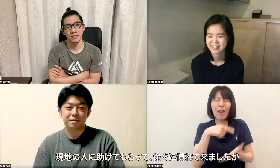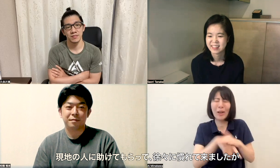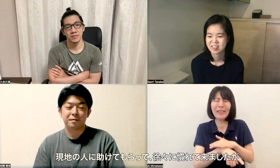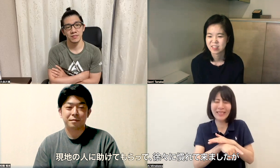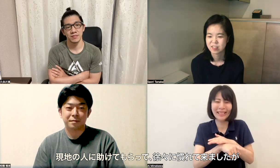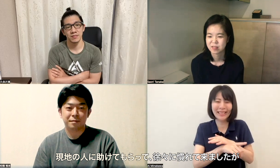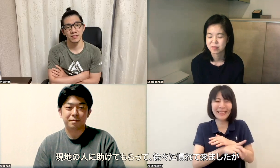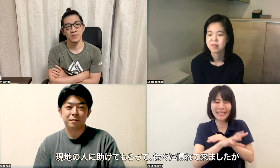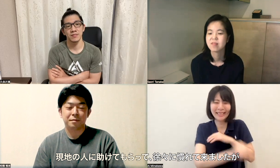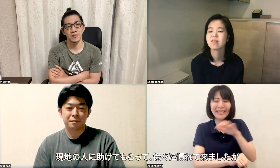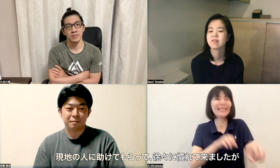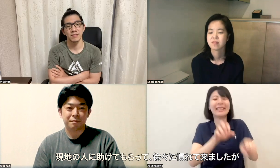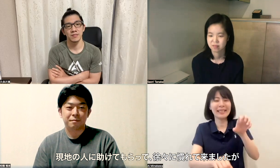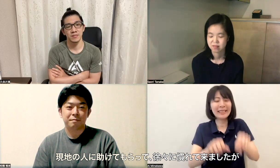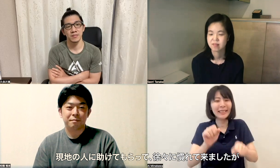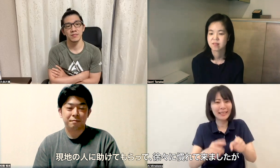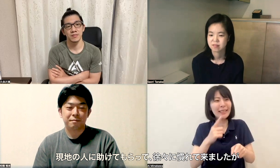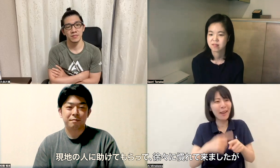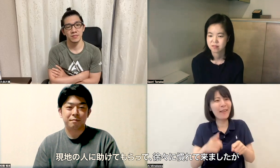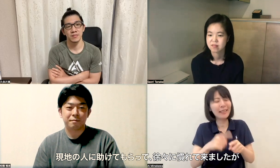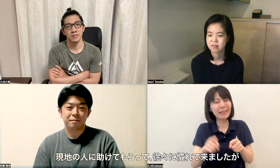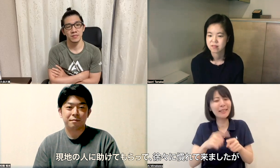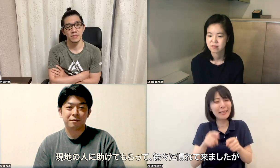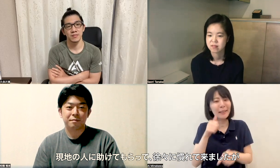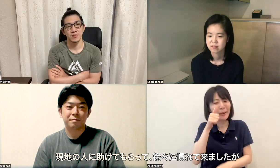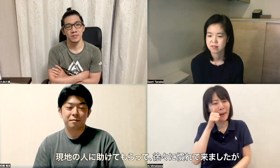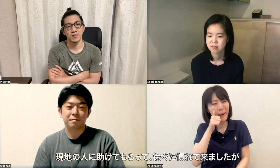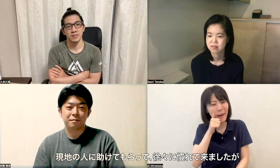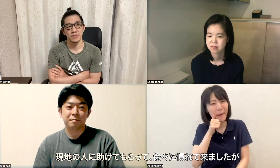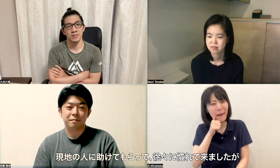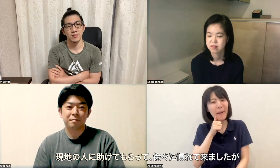With the help of local people, I gradually got used to it,